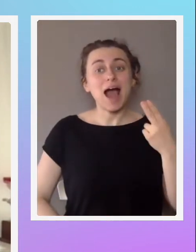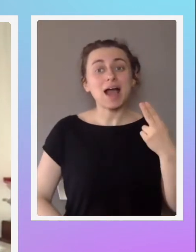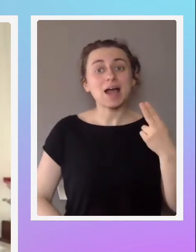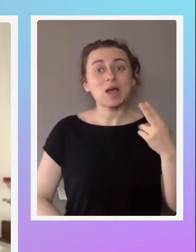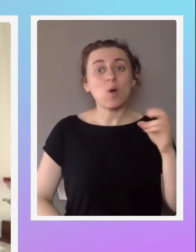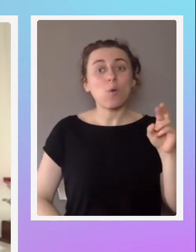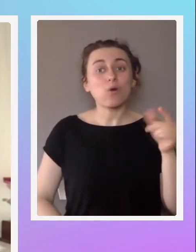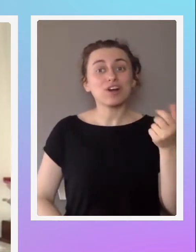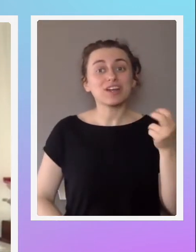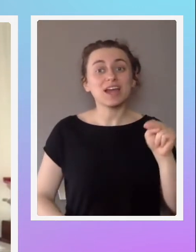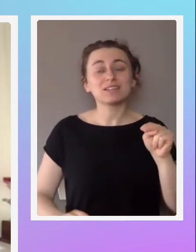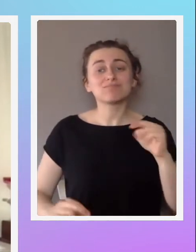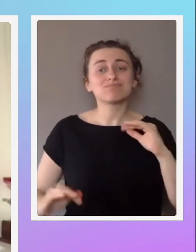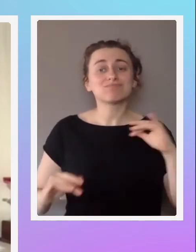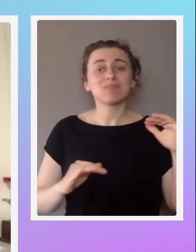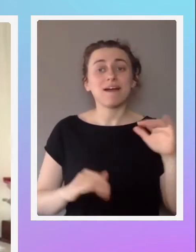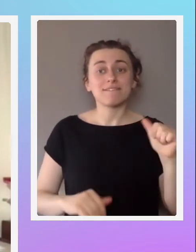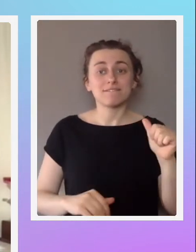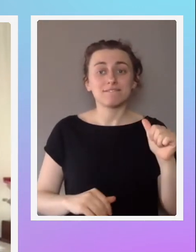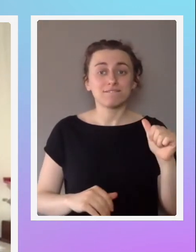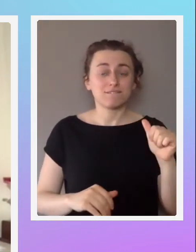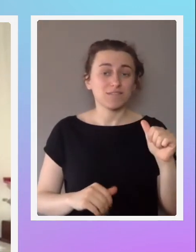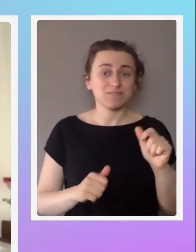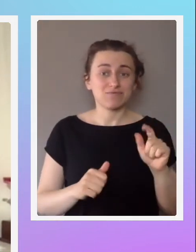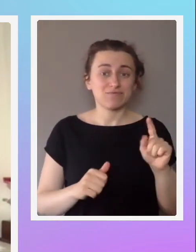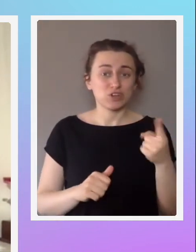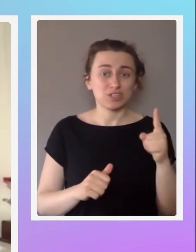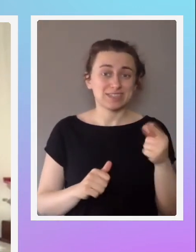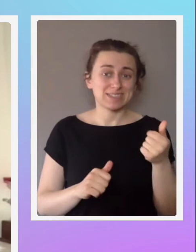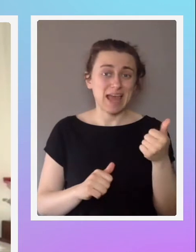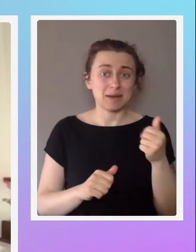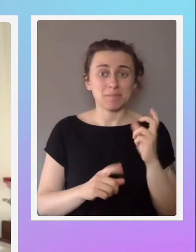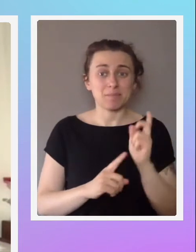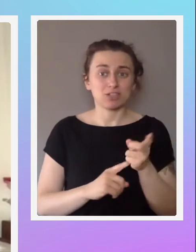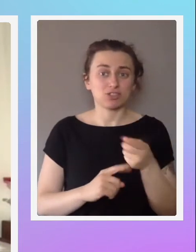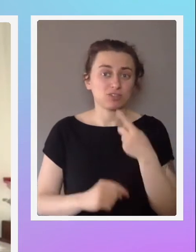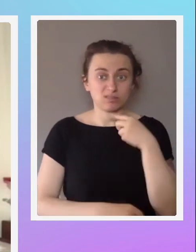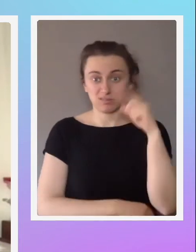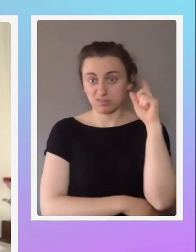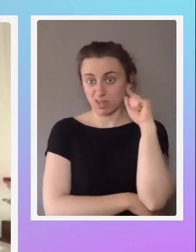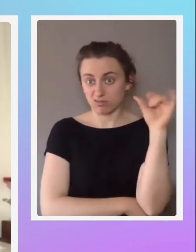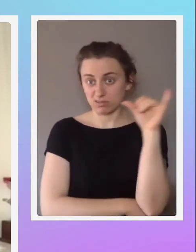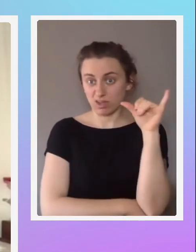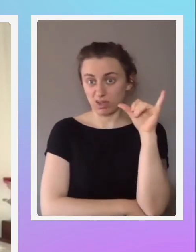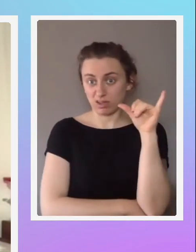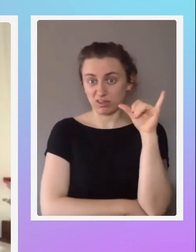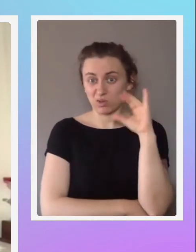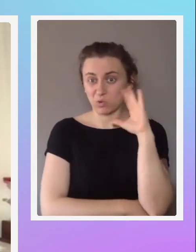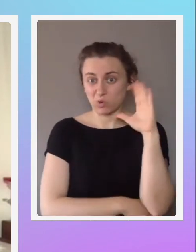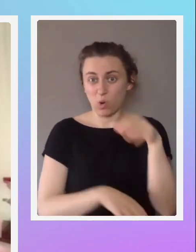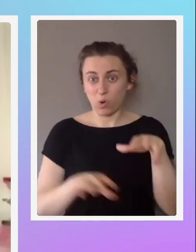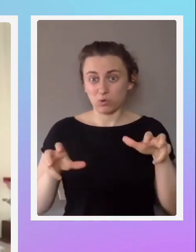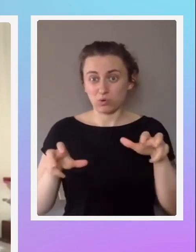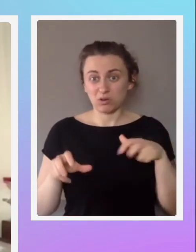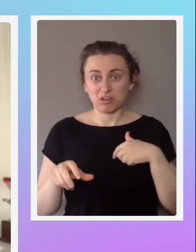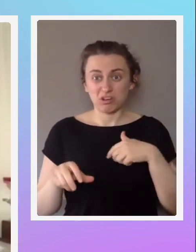and after the first 10 minutes she said, "this sounds like a garbage disposal," and we left the concert.